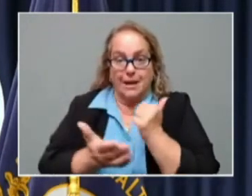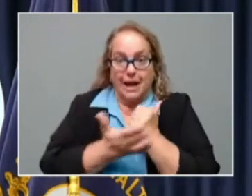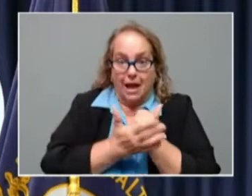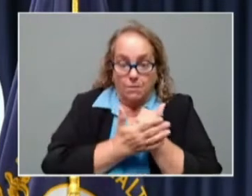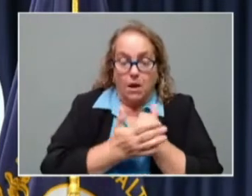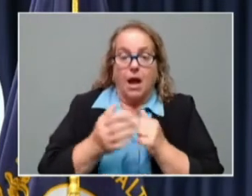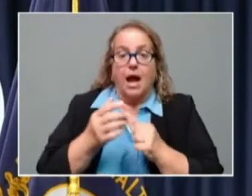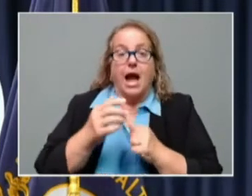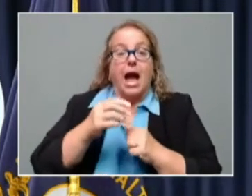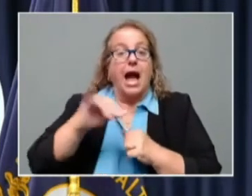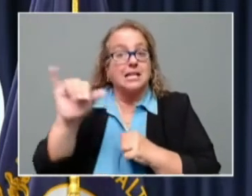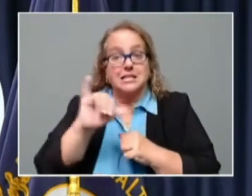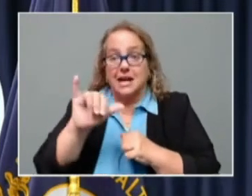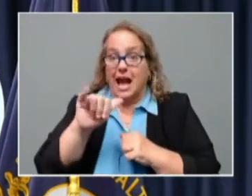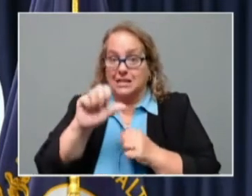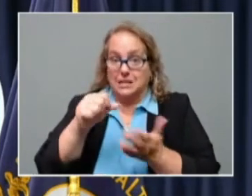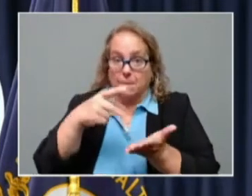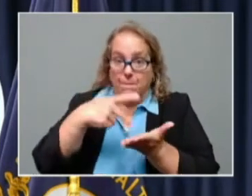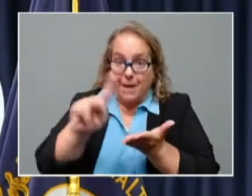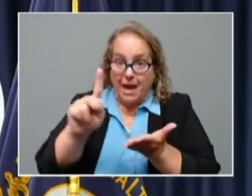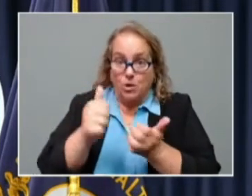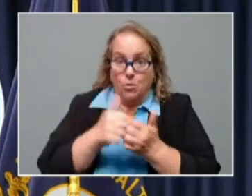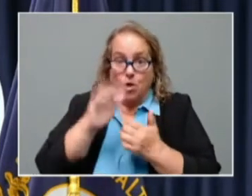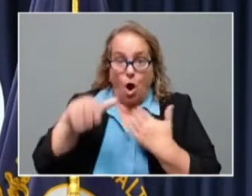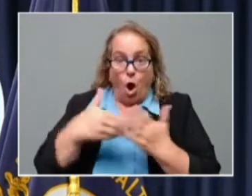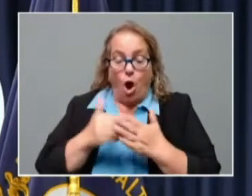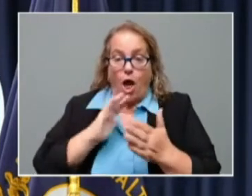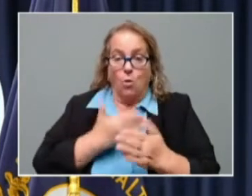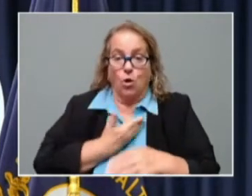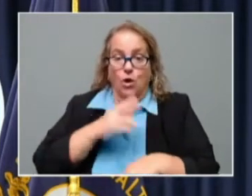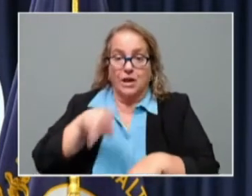with the National Guard and a number of other steps. So we are greatly